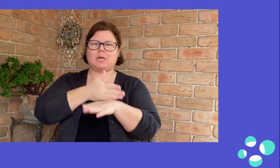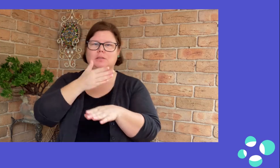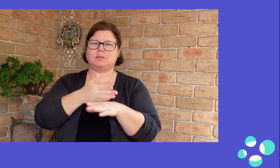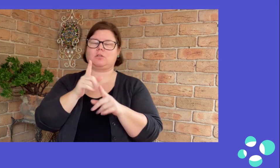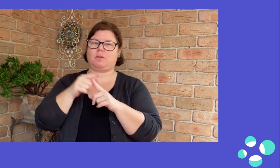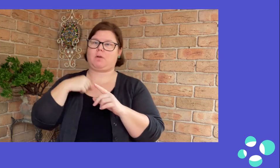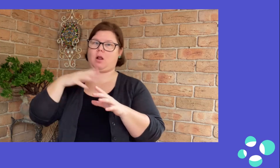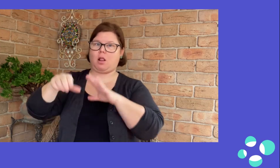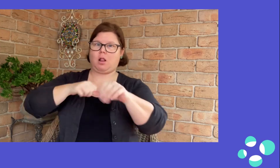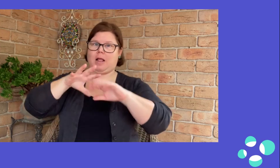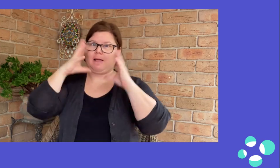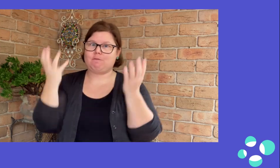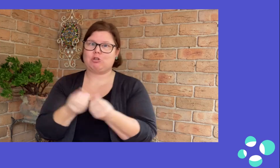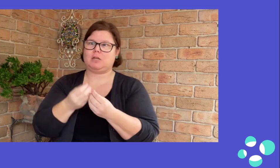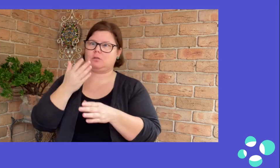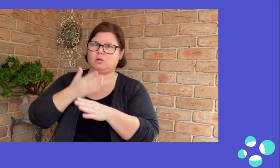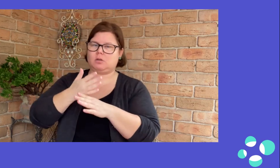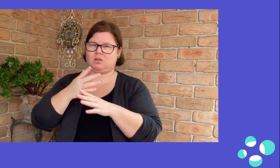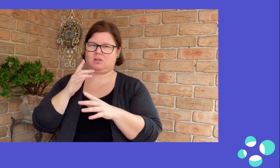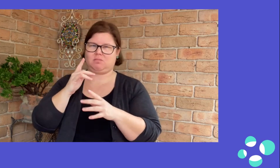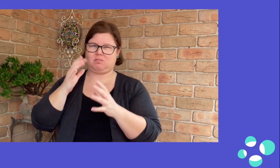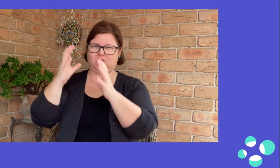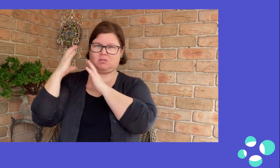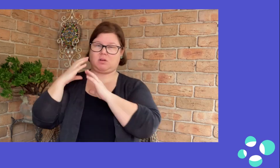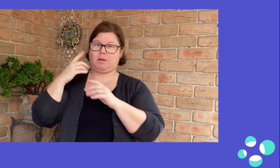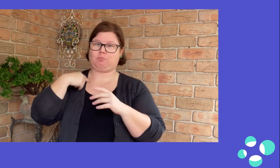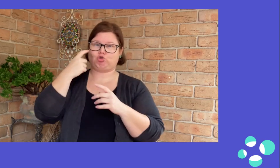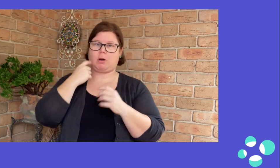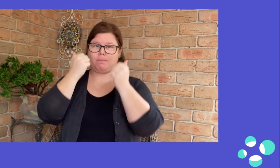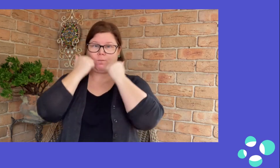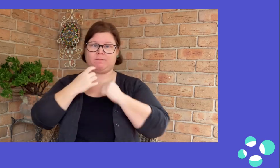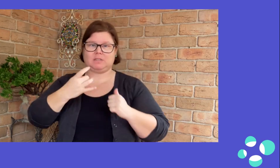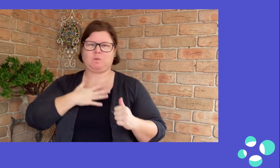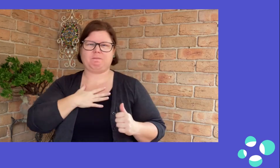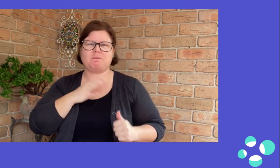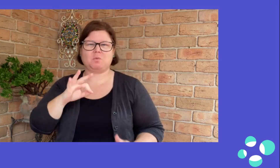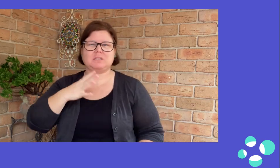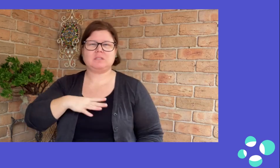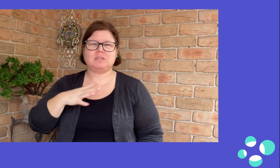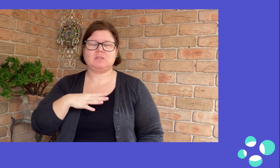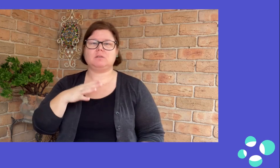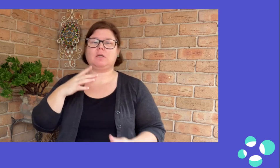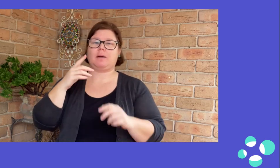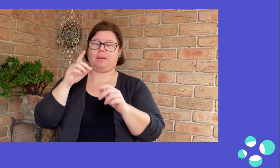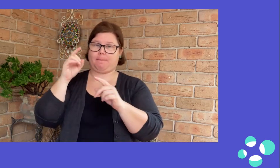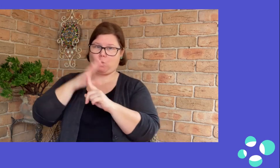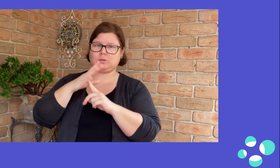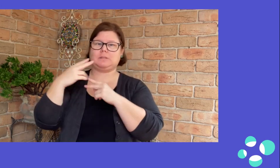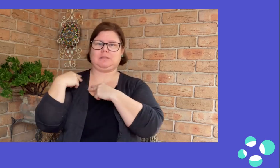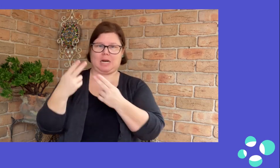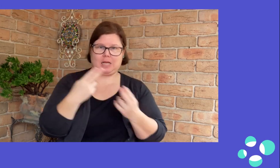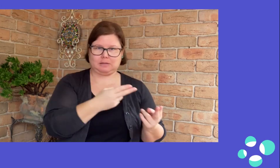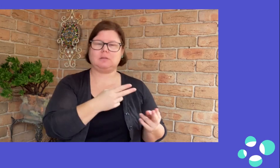that it's important to delegate tasks rather than doing everything yourself and trying to prove yourself.